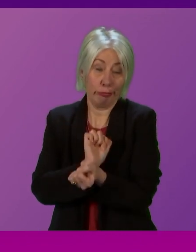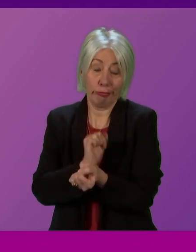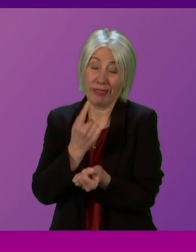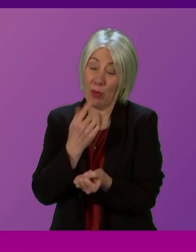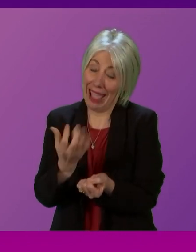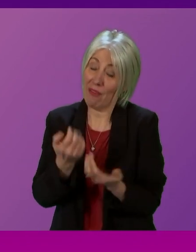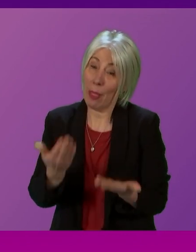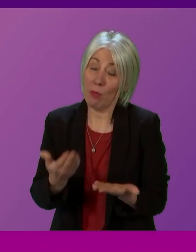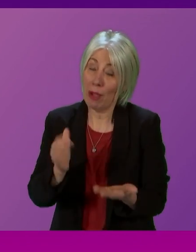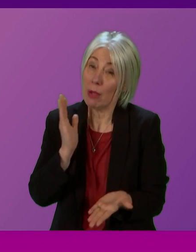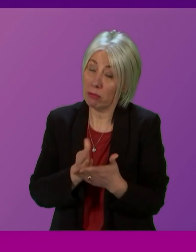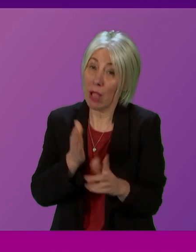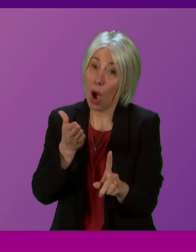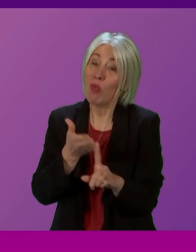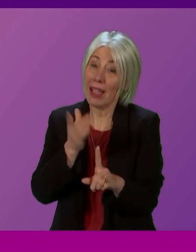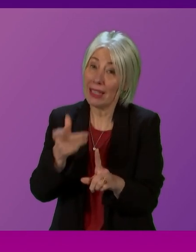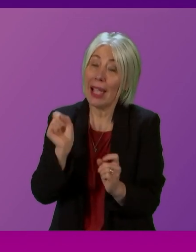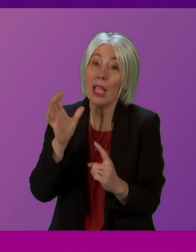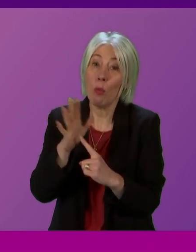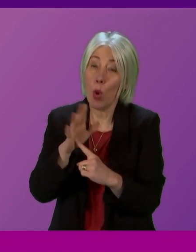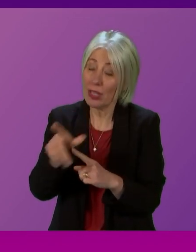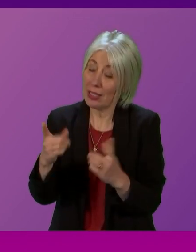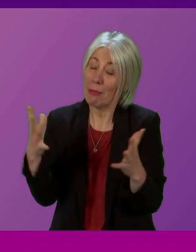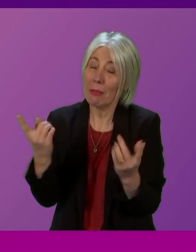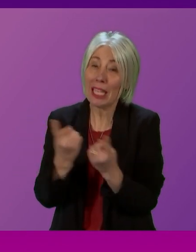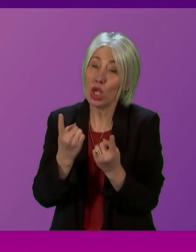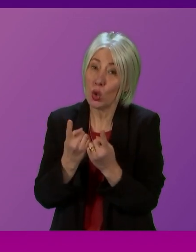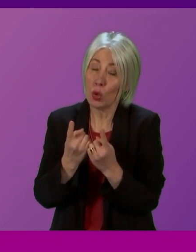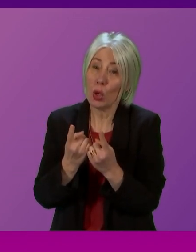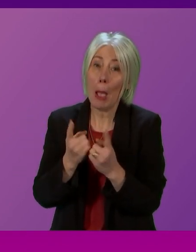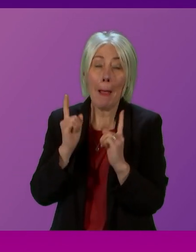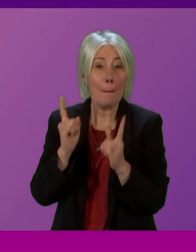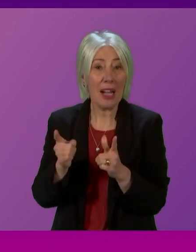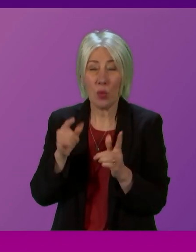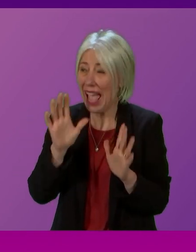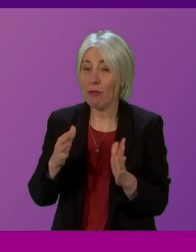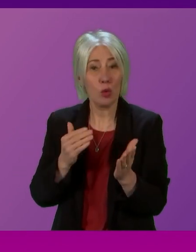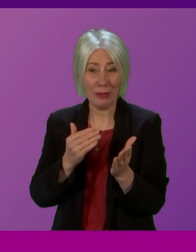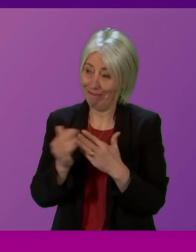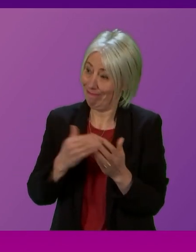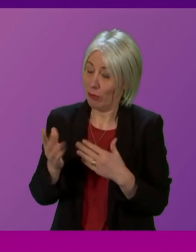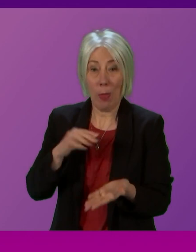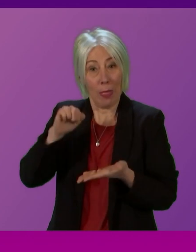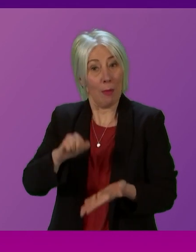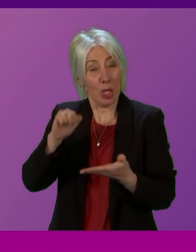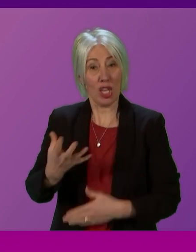I absolutely recognise how important the issue is, but we have to deal with it within the budgets that we have.